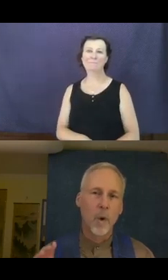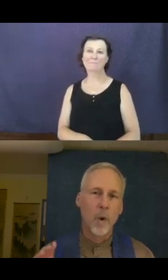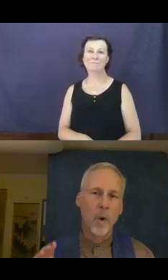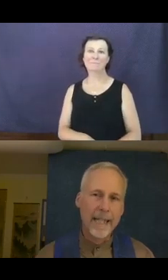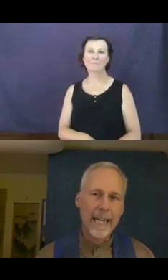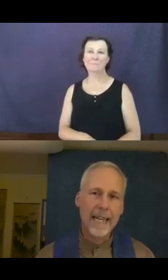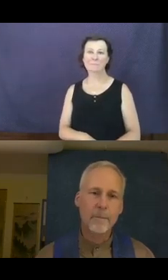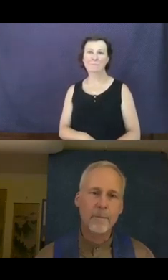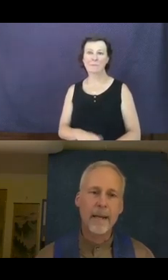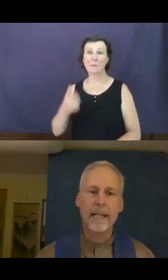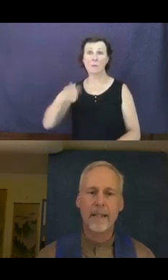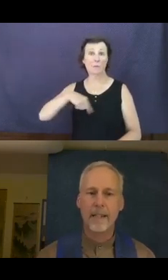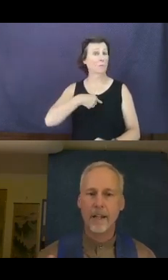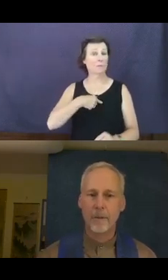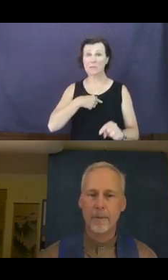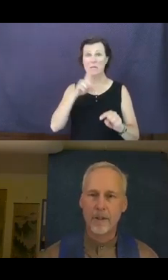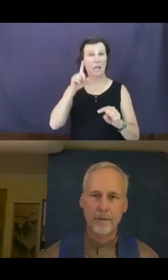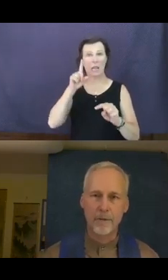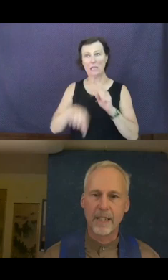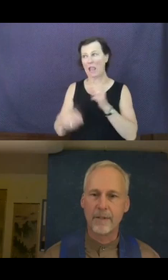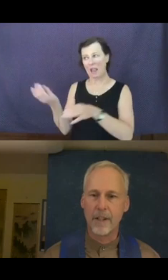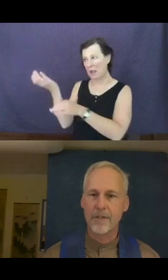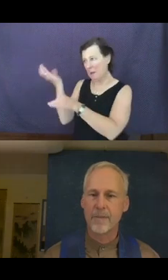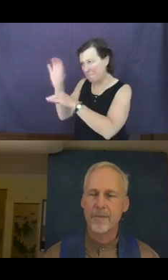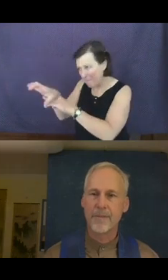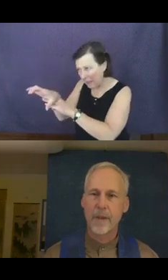We can't make the other person forgive us,